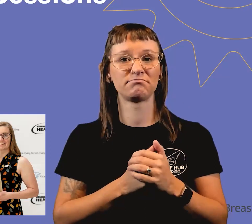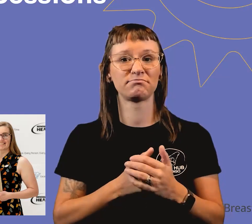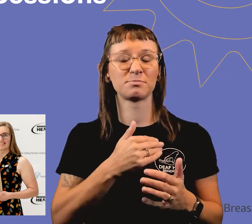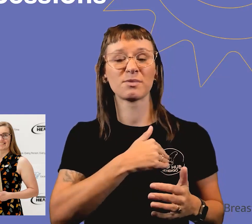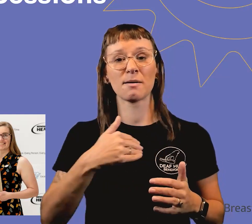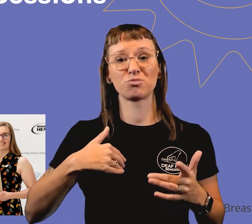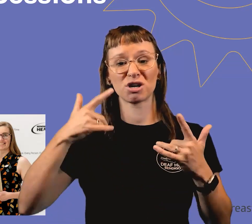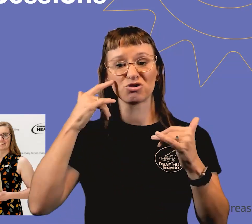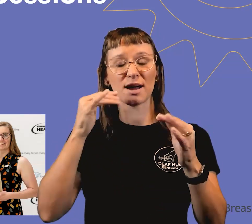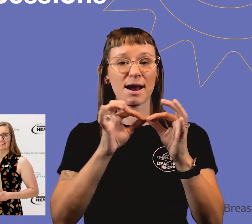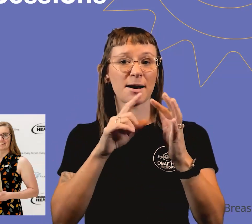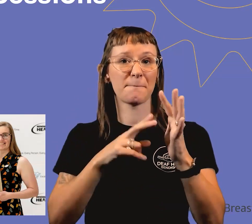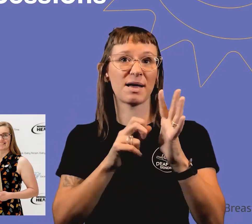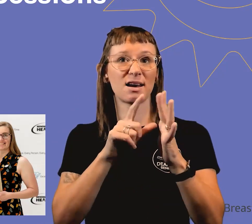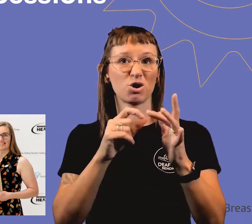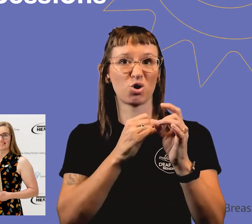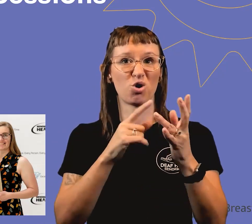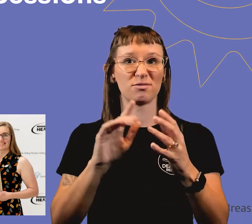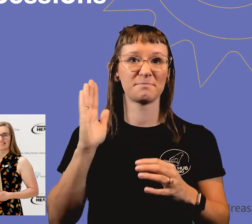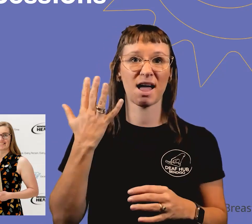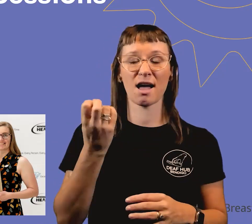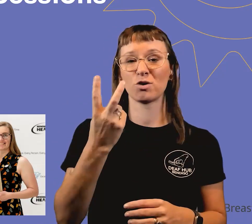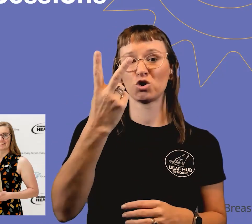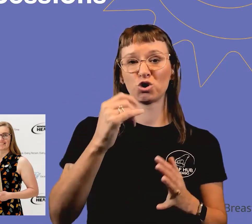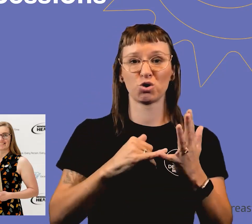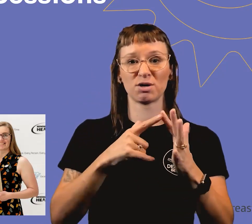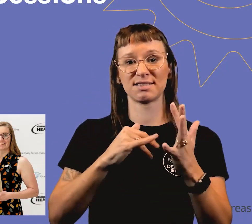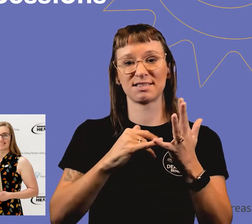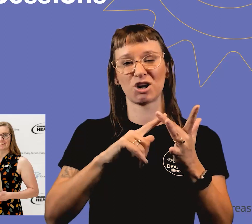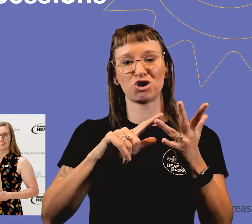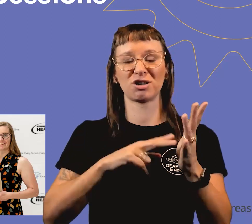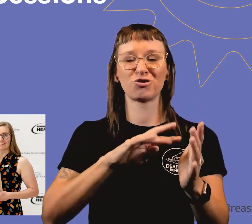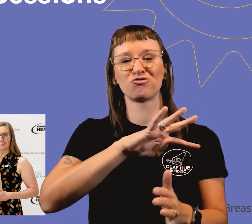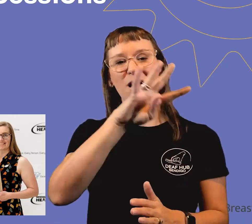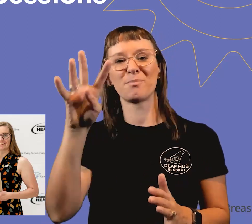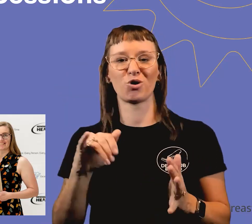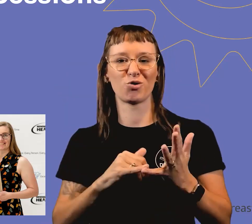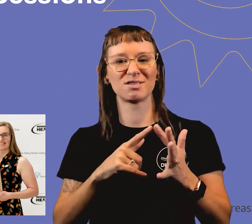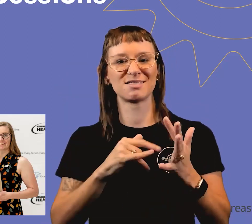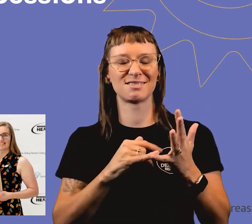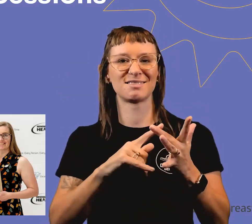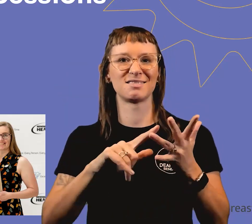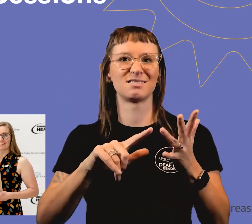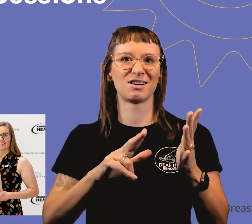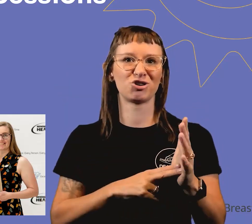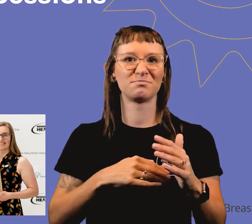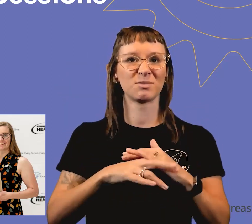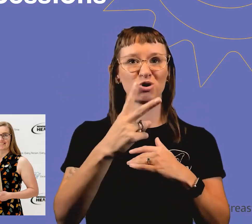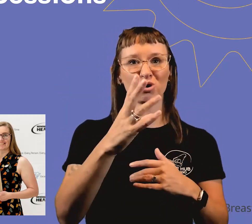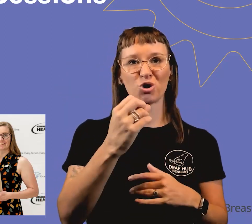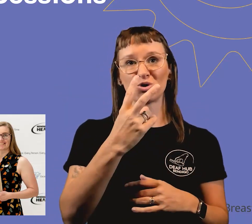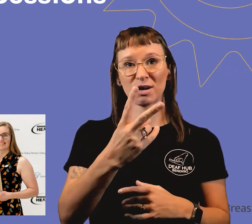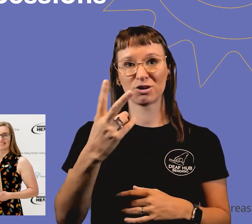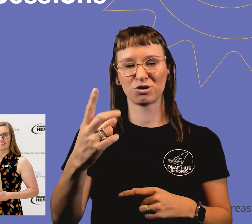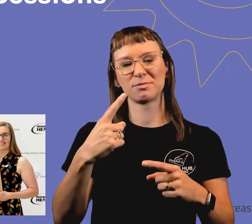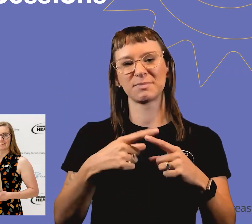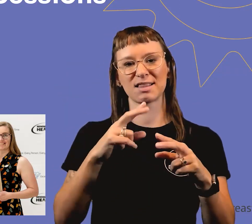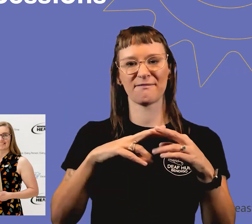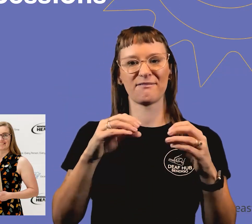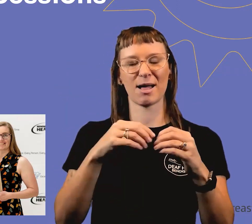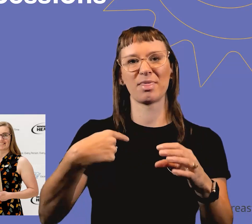BreastScreen Bendigo held 2 Rainbow Sessions in 2022 and in February 2023, were awarded third